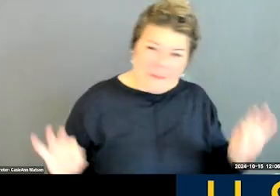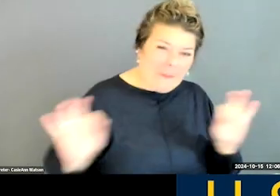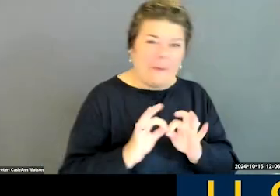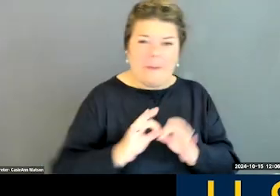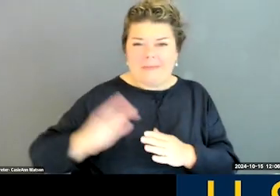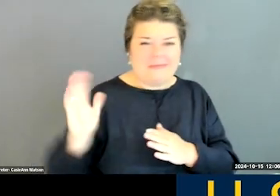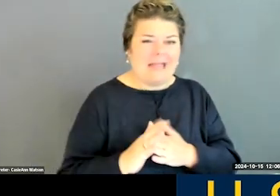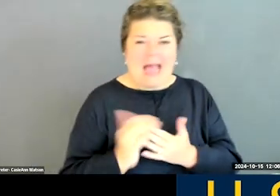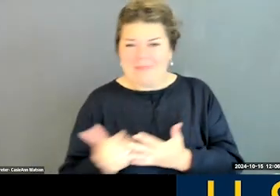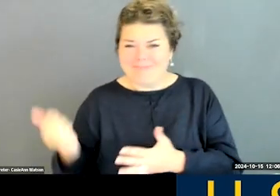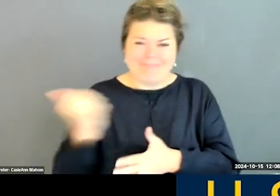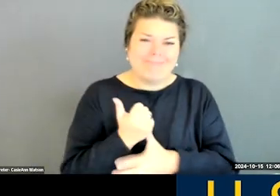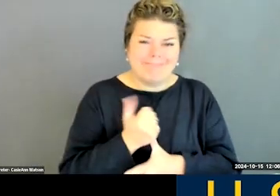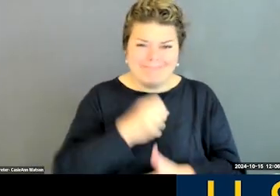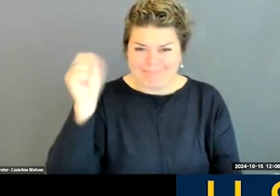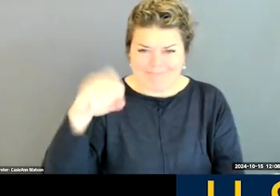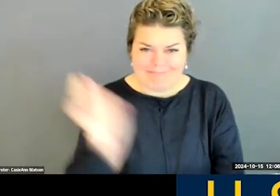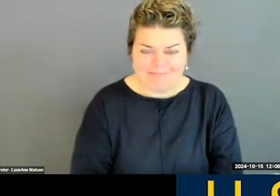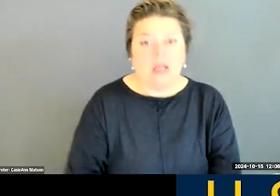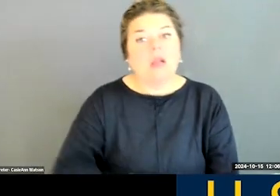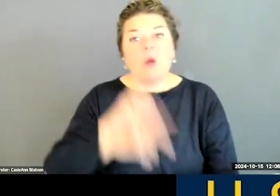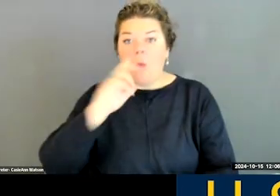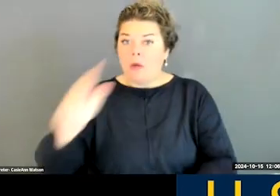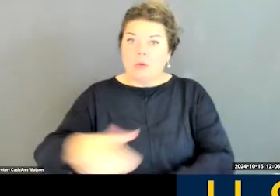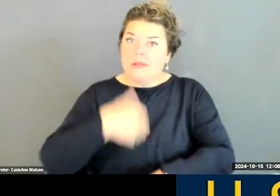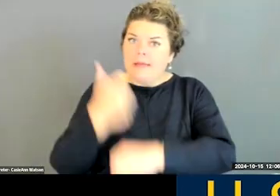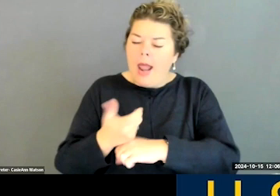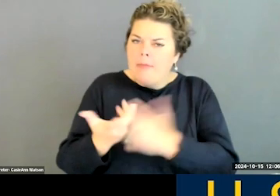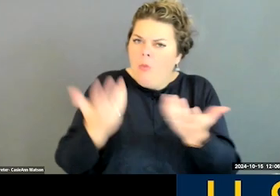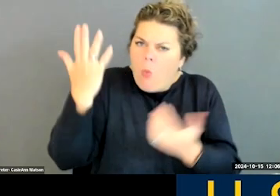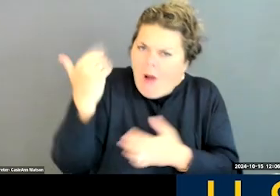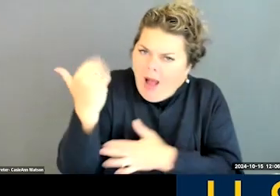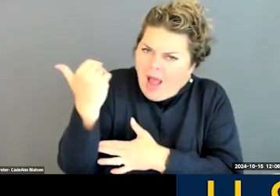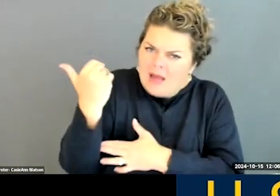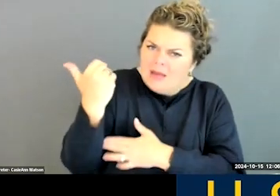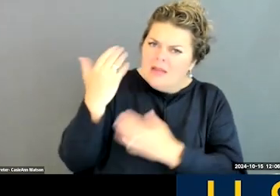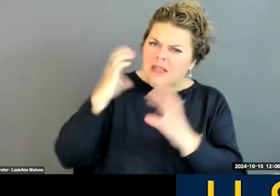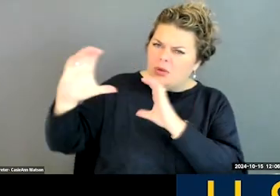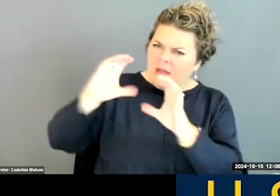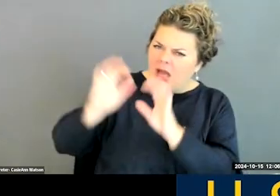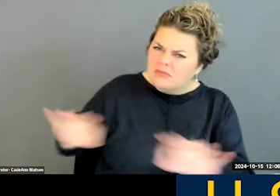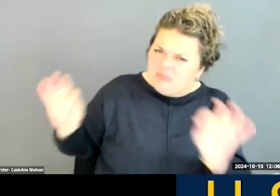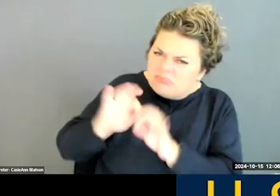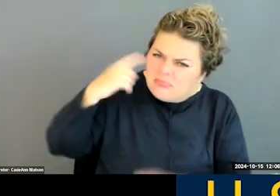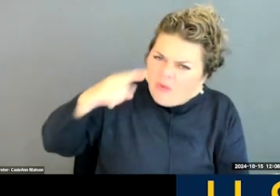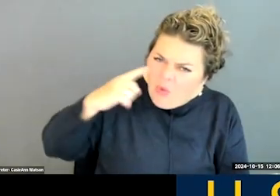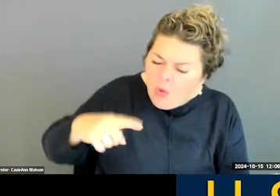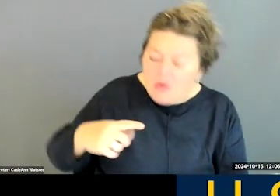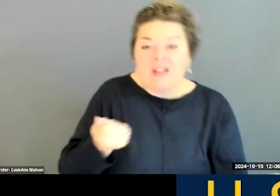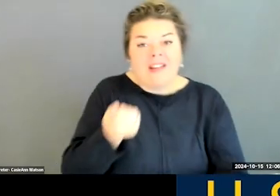So we want to start by setting the stage as to why effective communication is so important. So some quick stats for the US are that